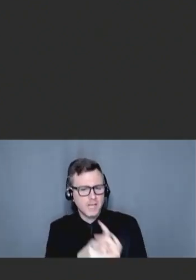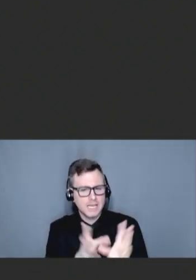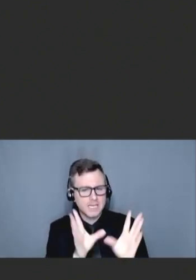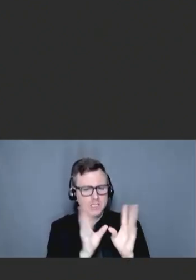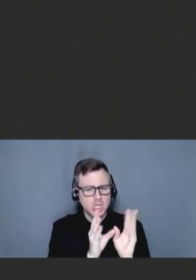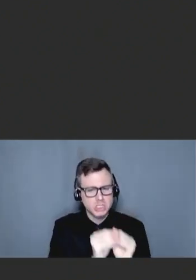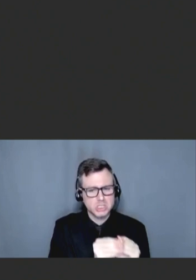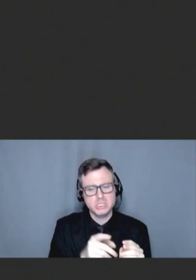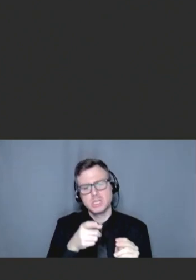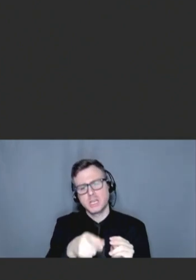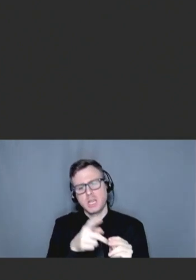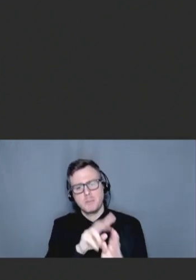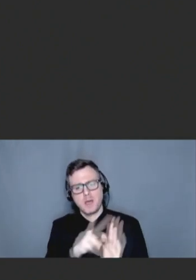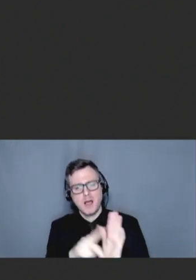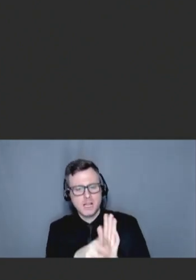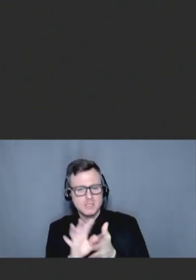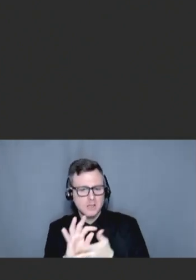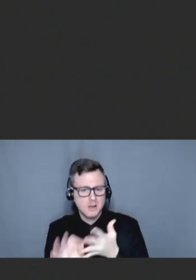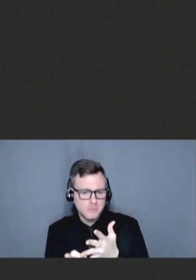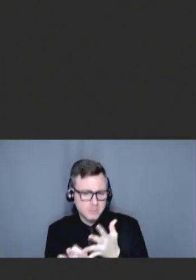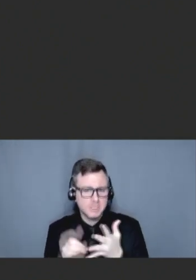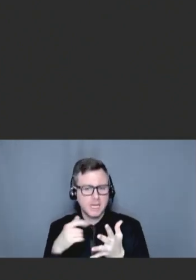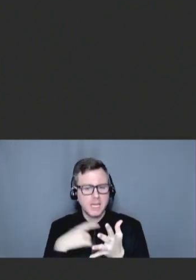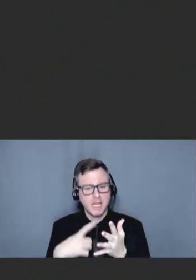vaccine hesitant populations.